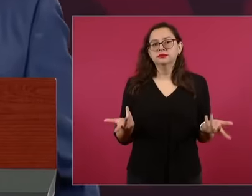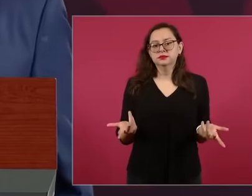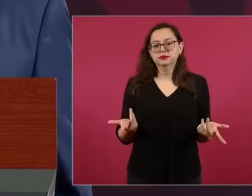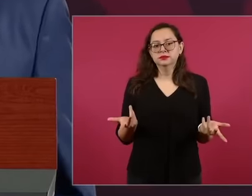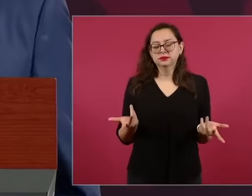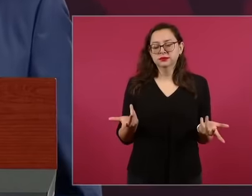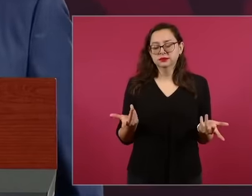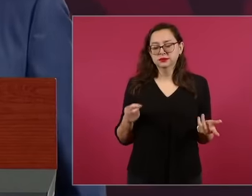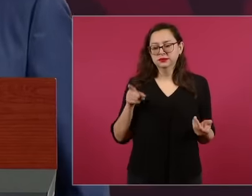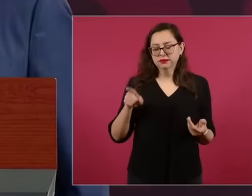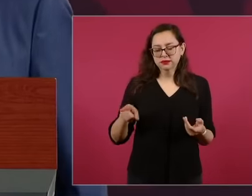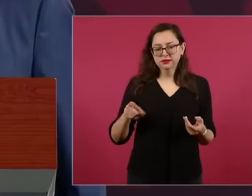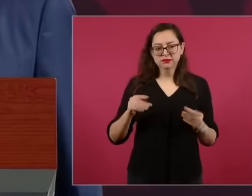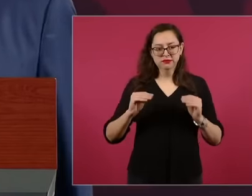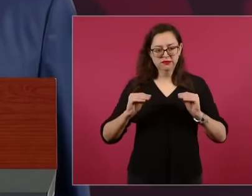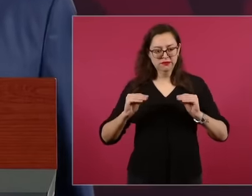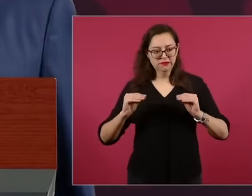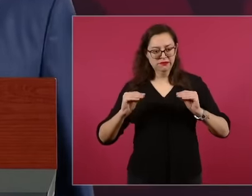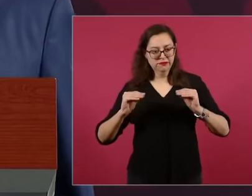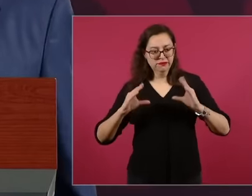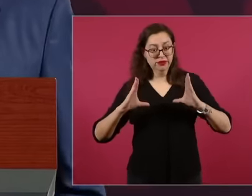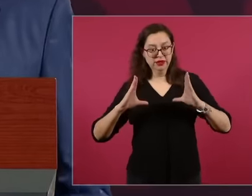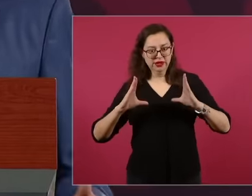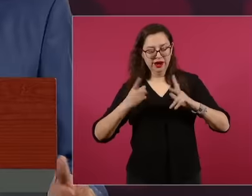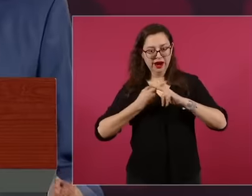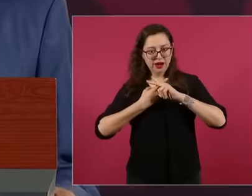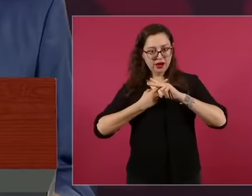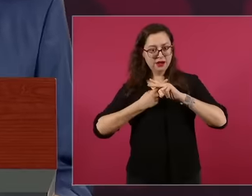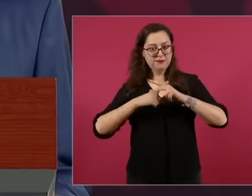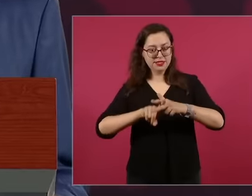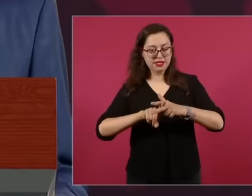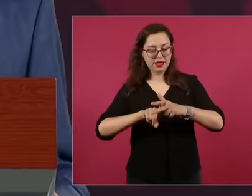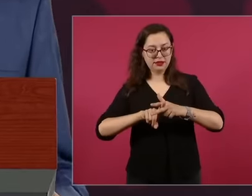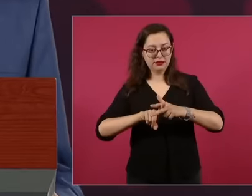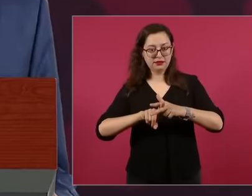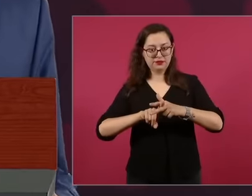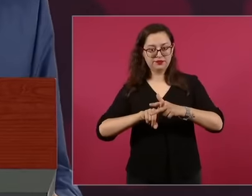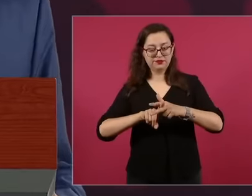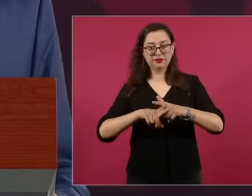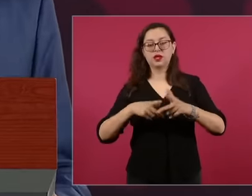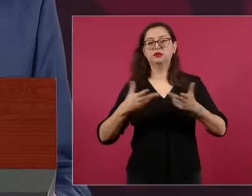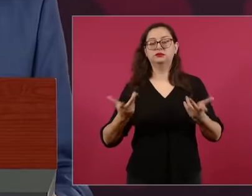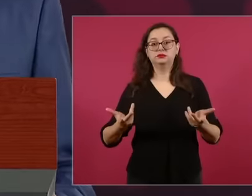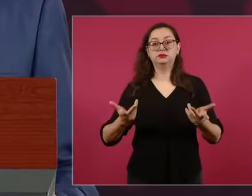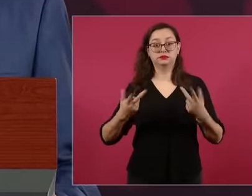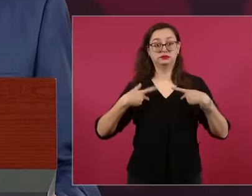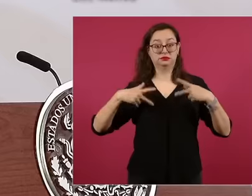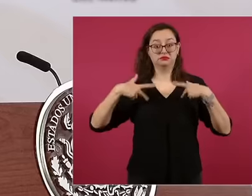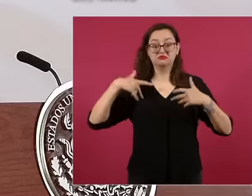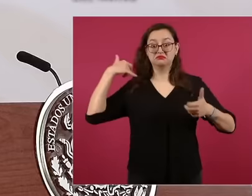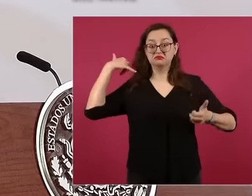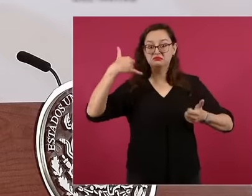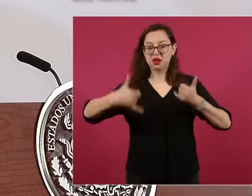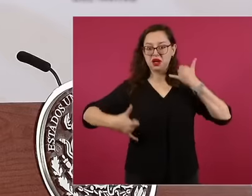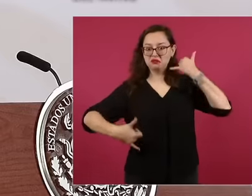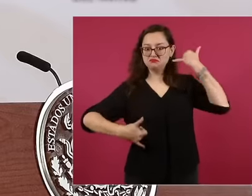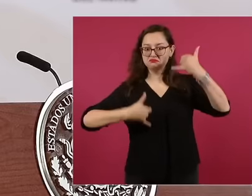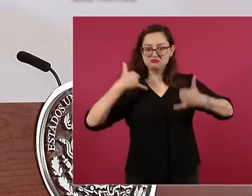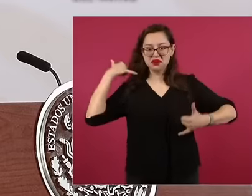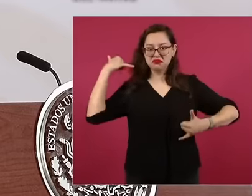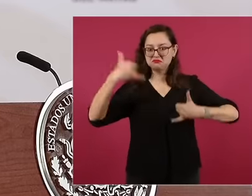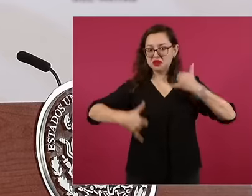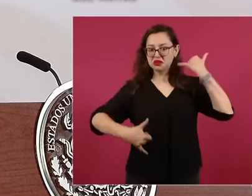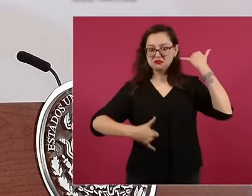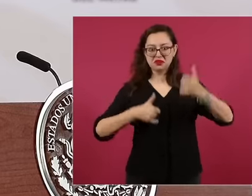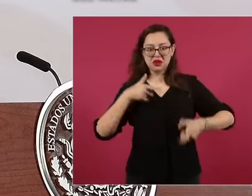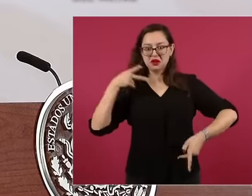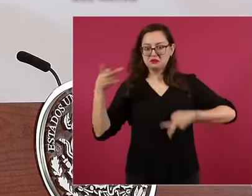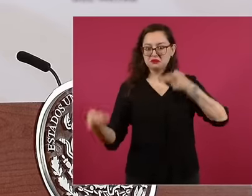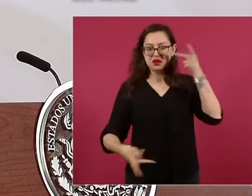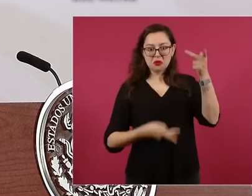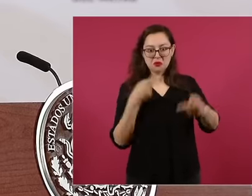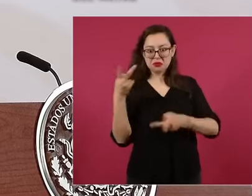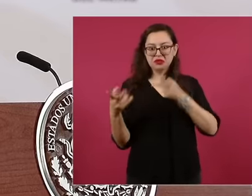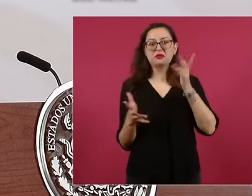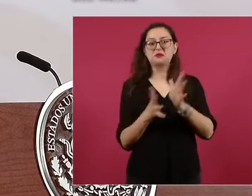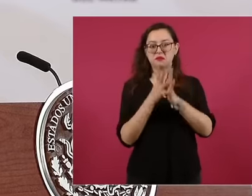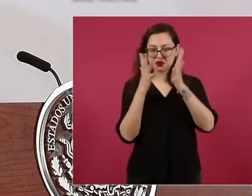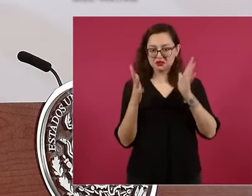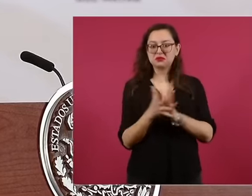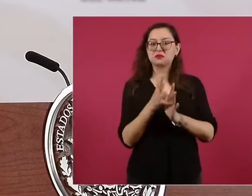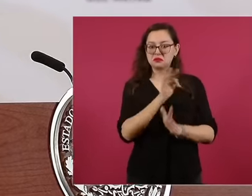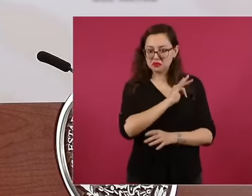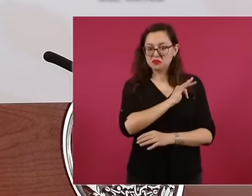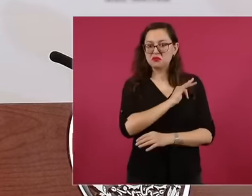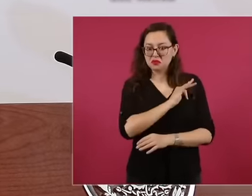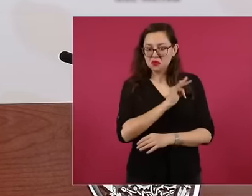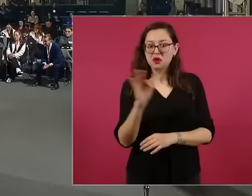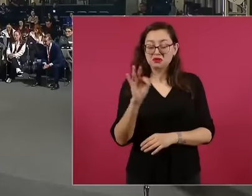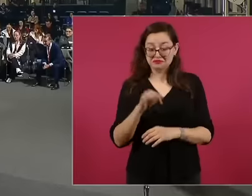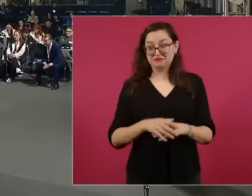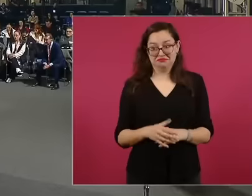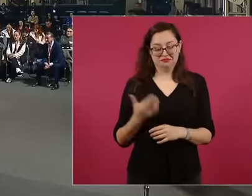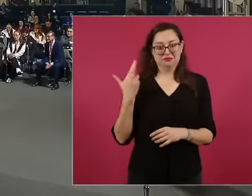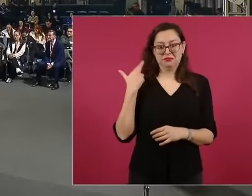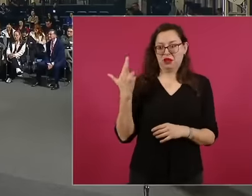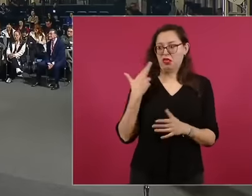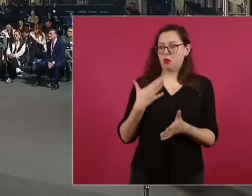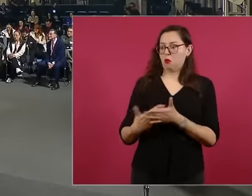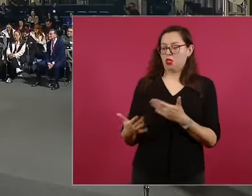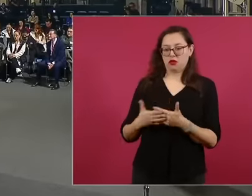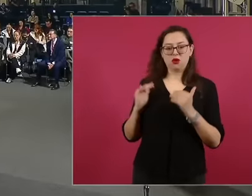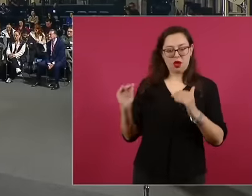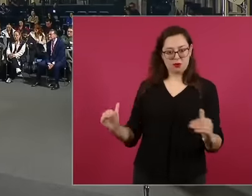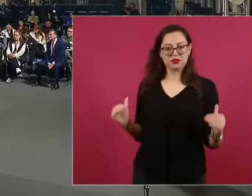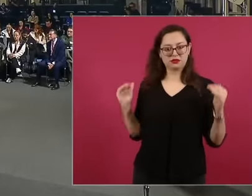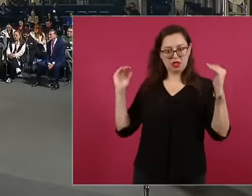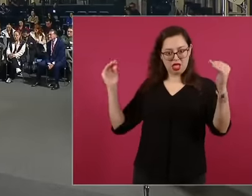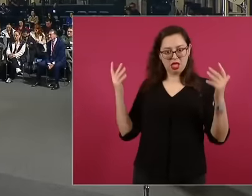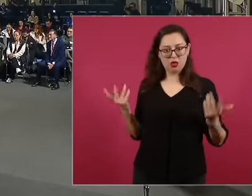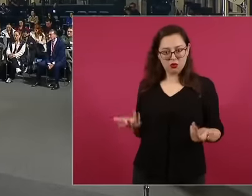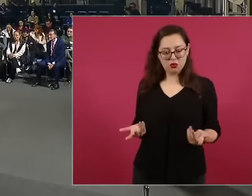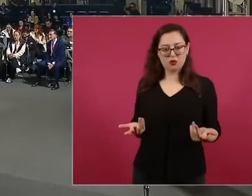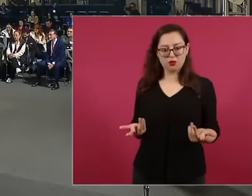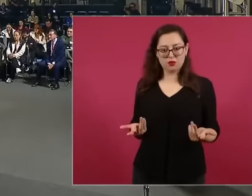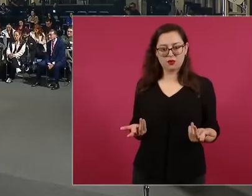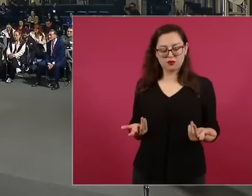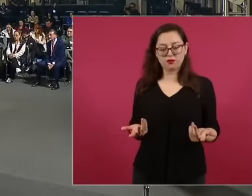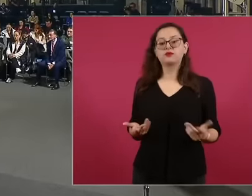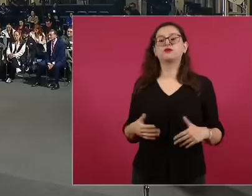microphone, they talked on the phone, they asked questions, it was a member of the Avanzada And then he